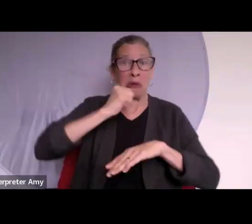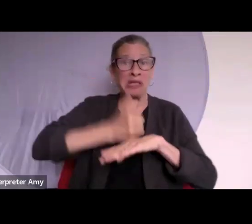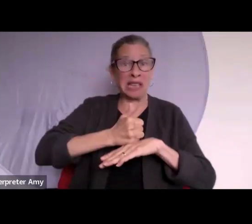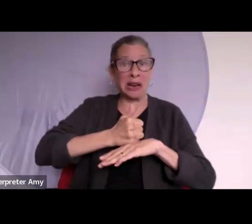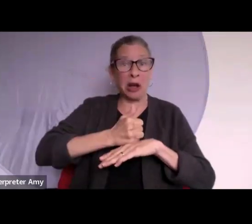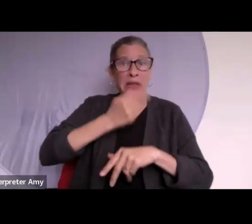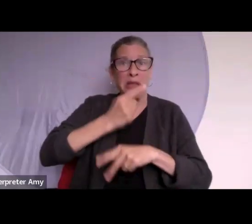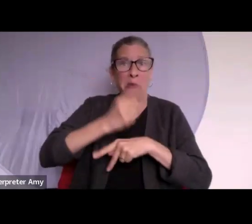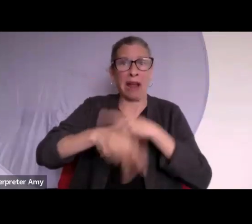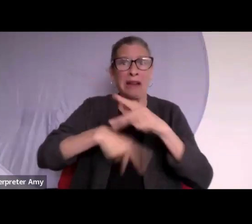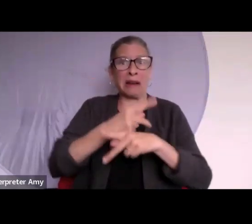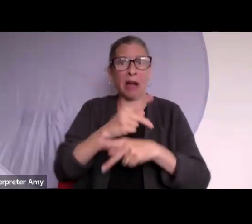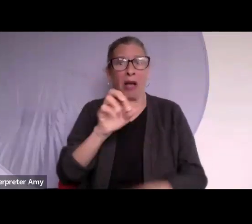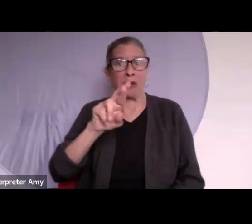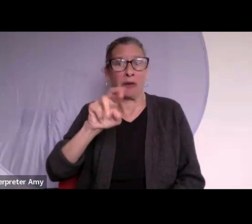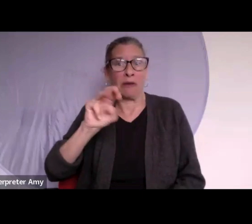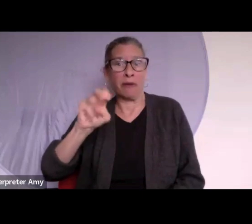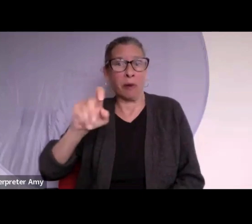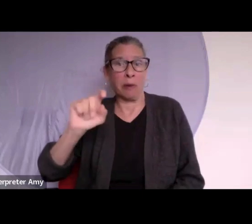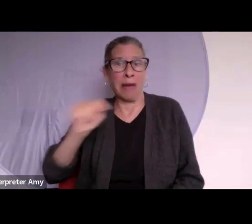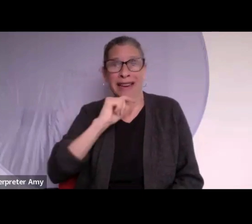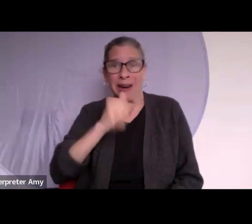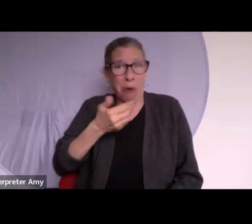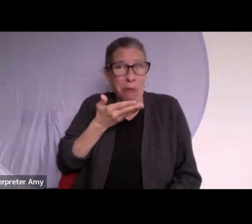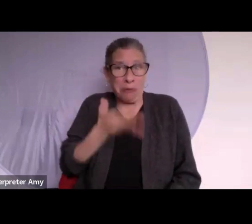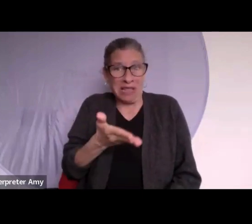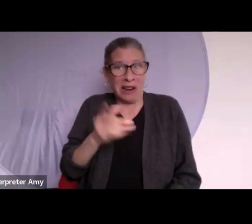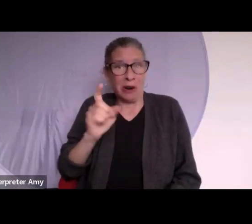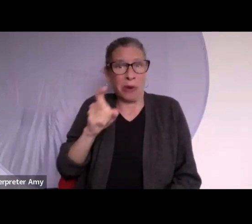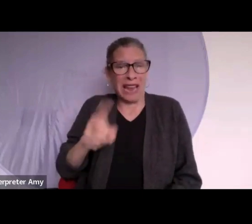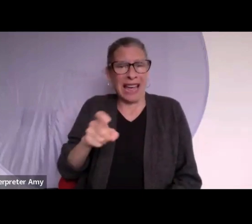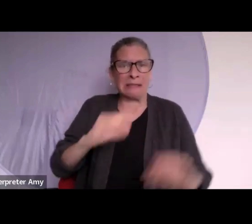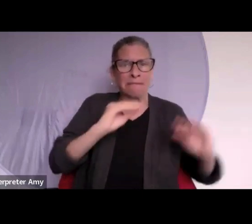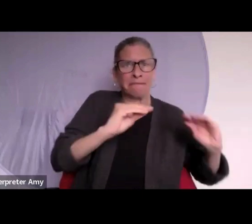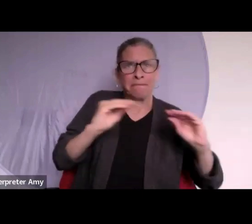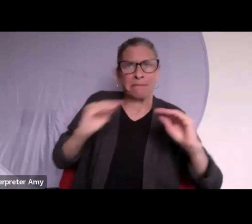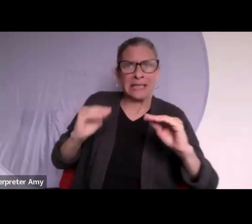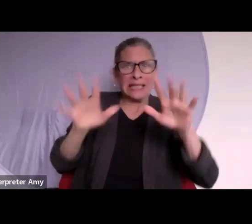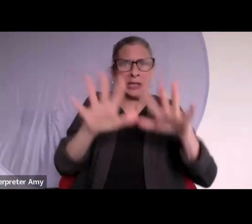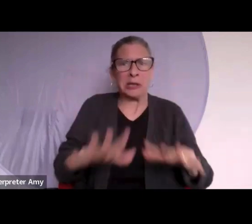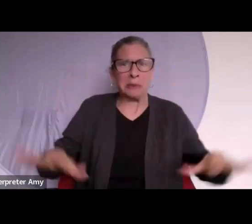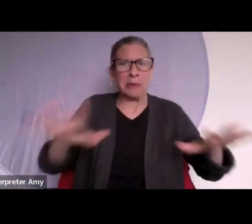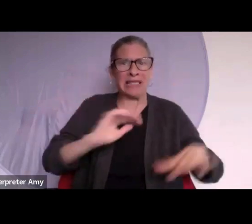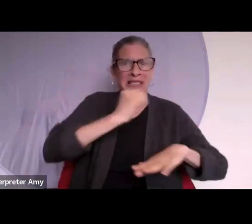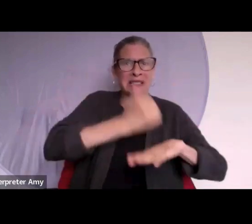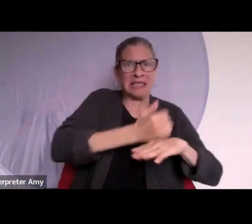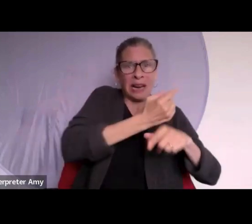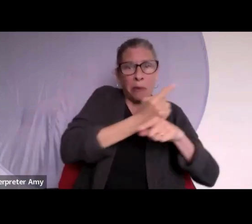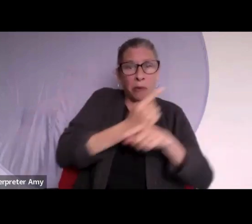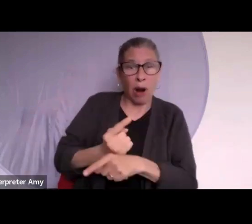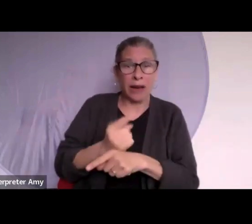there. And we've really had to train a lot of spaces to do it right. And one exciting thing that I believe is happening in